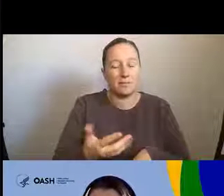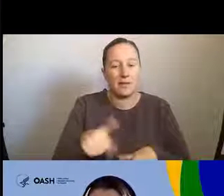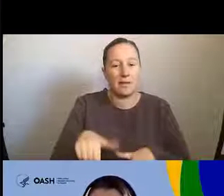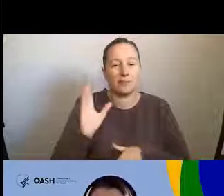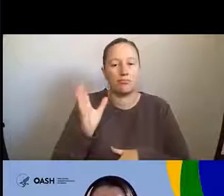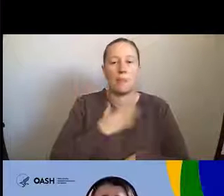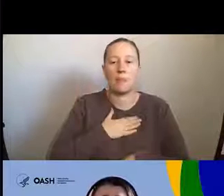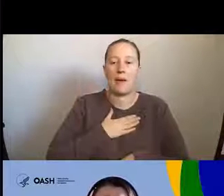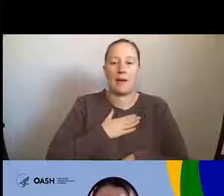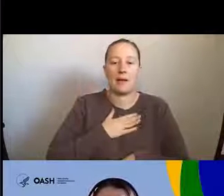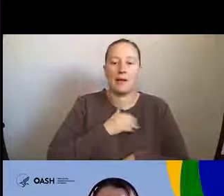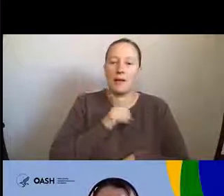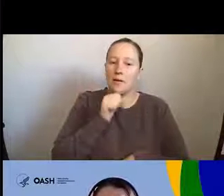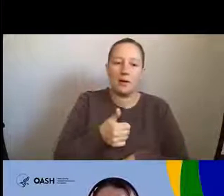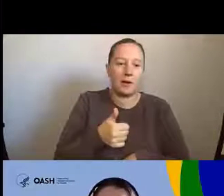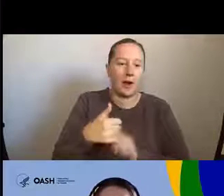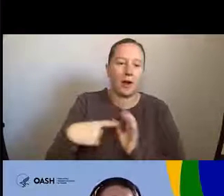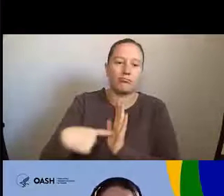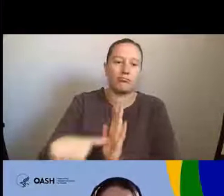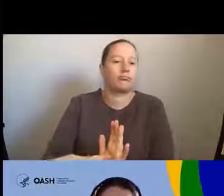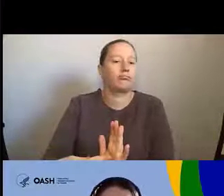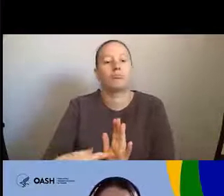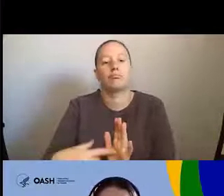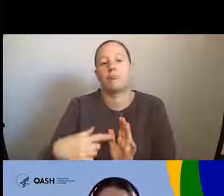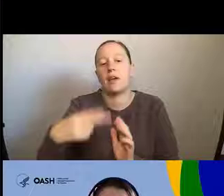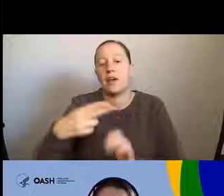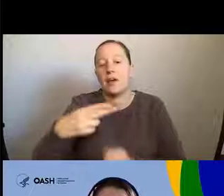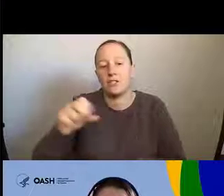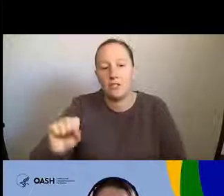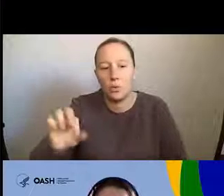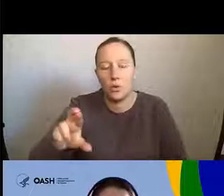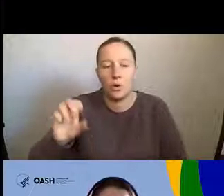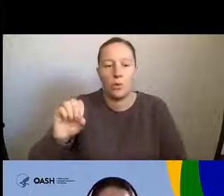and do not necessarily reflect the policy of HHS or OHRP.